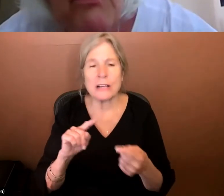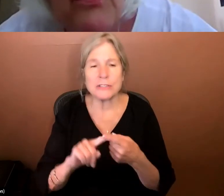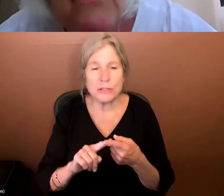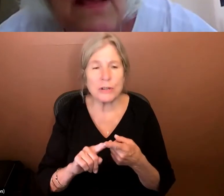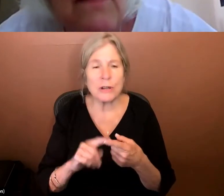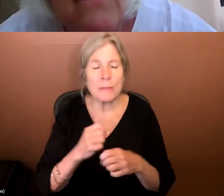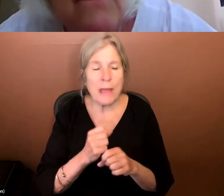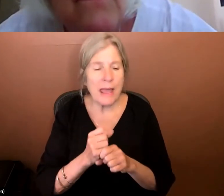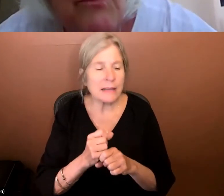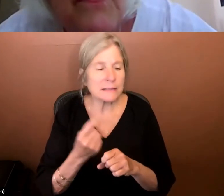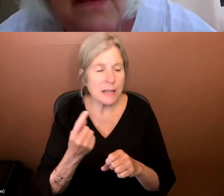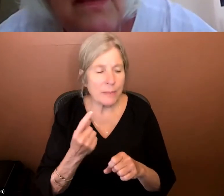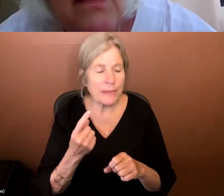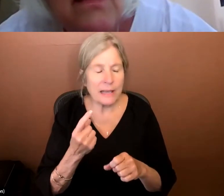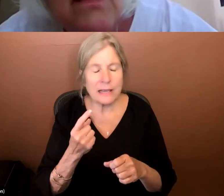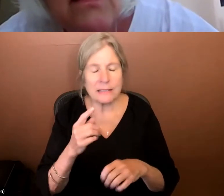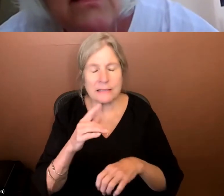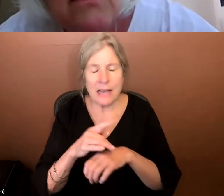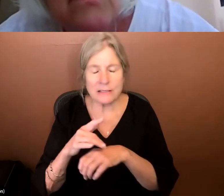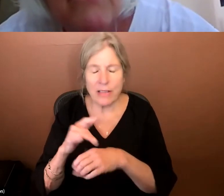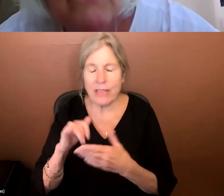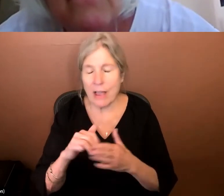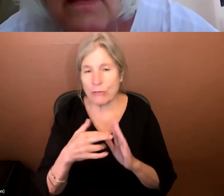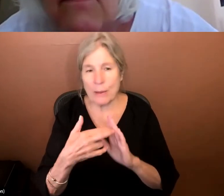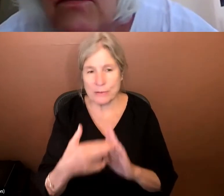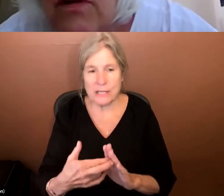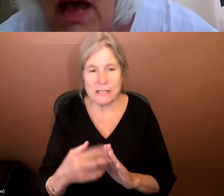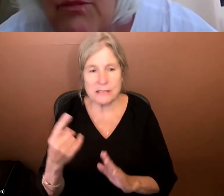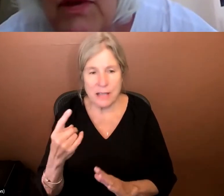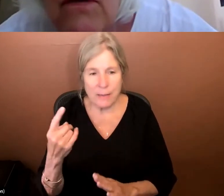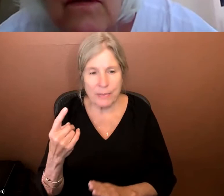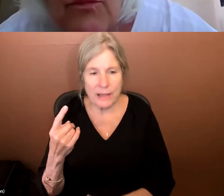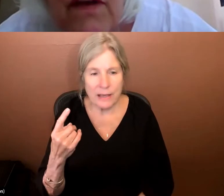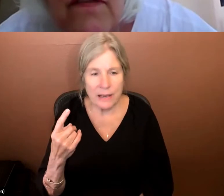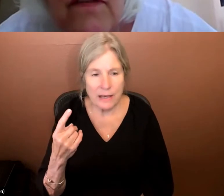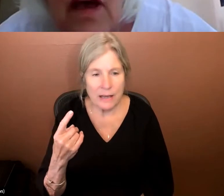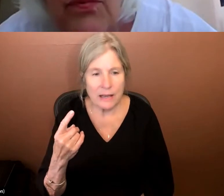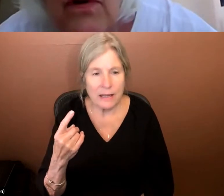represents something, for instance a street map here's a bus stop or